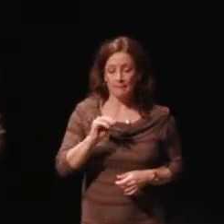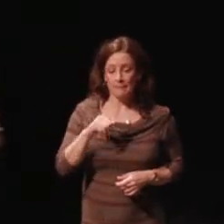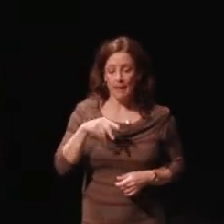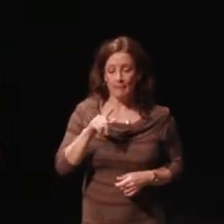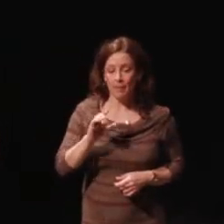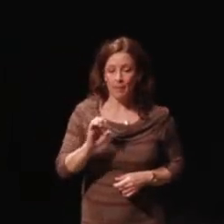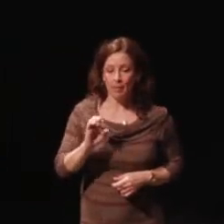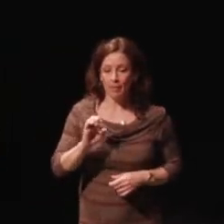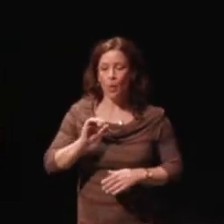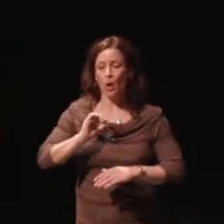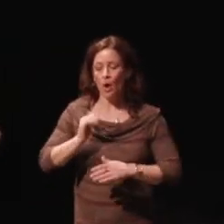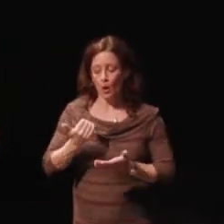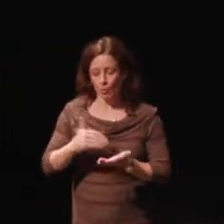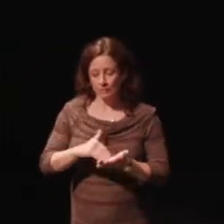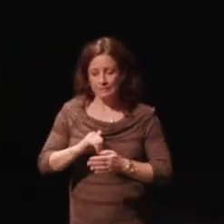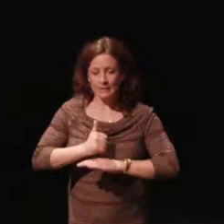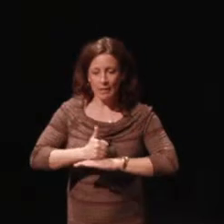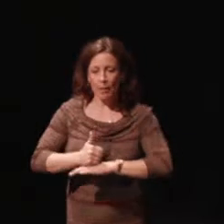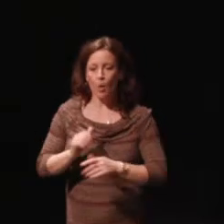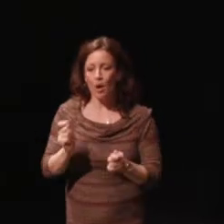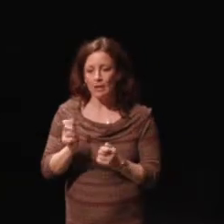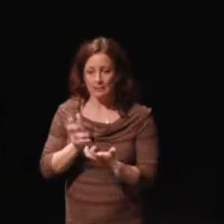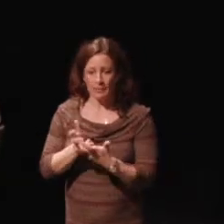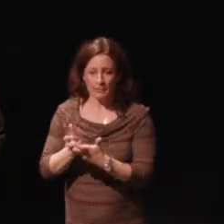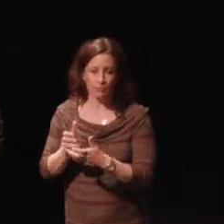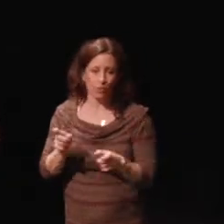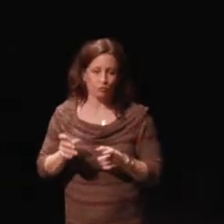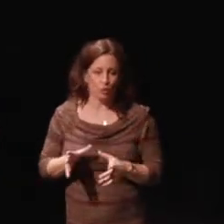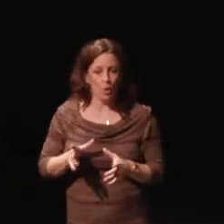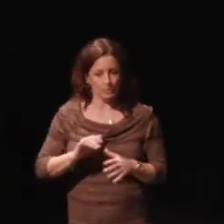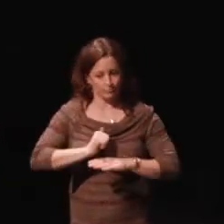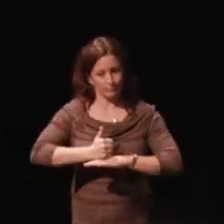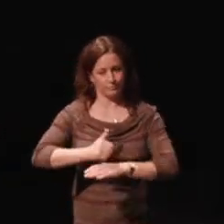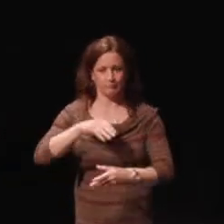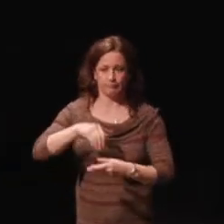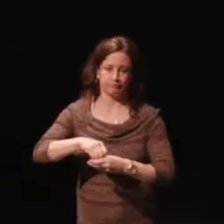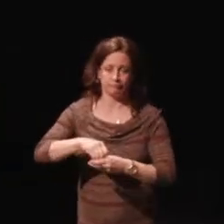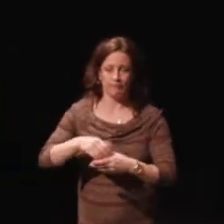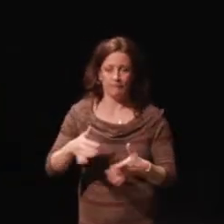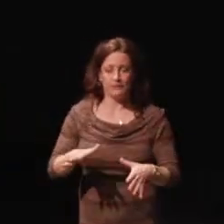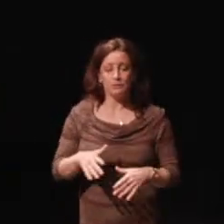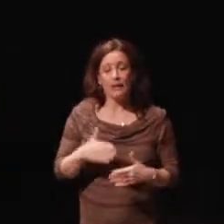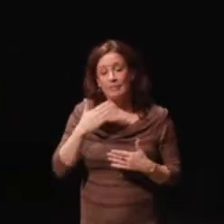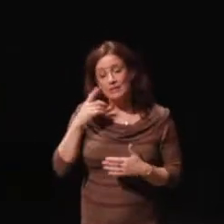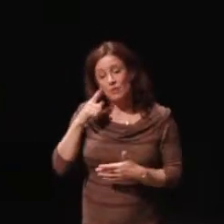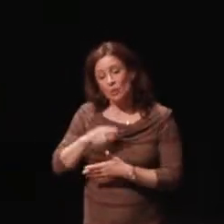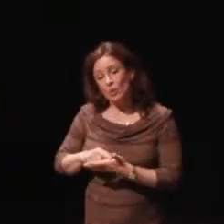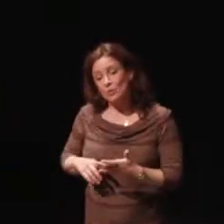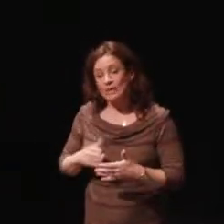Re-mappable or resettable or customizable controls, thanks to those and thanks to the advice of half coordinated,